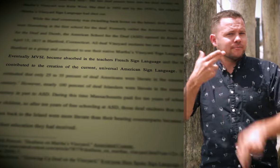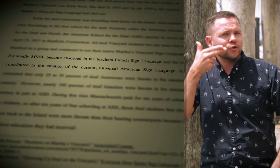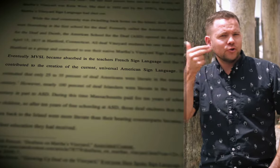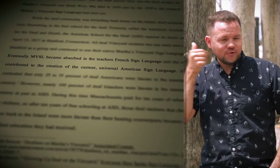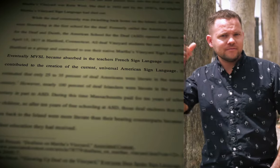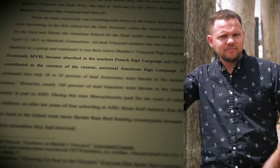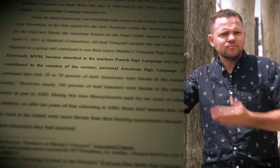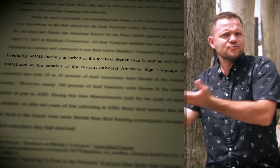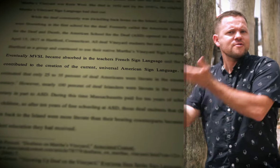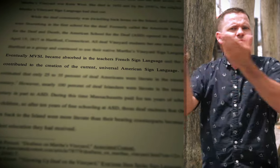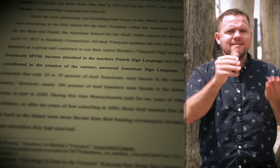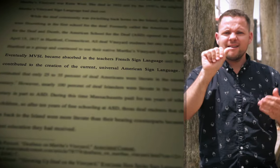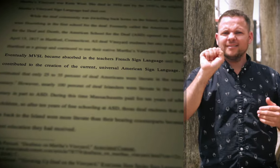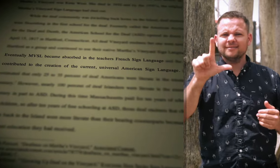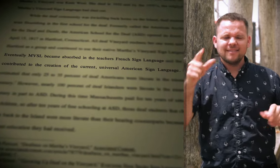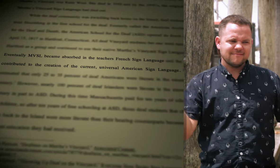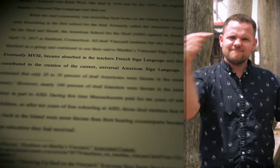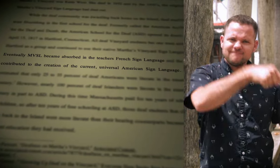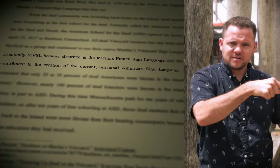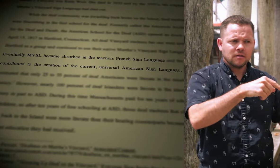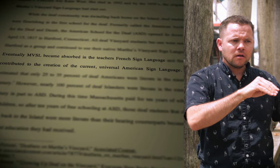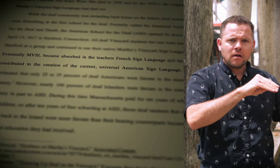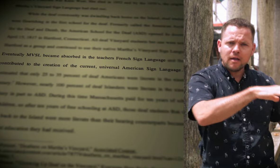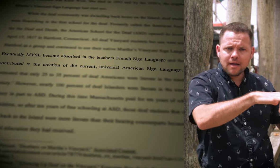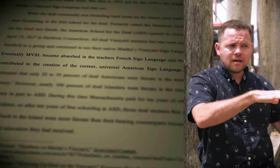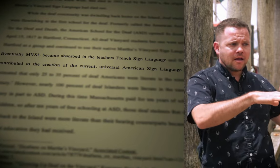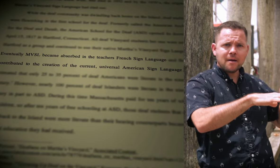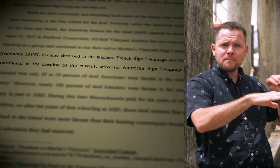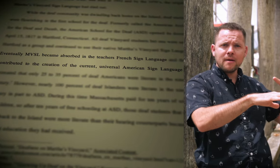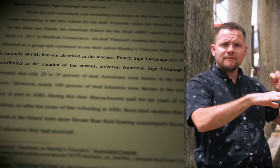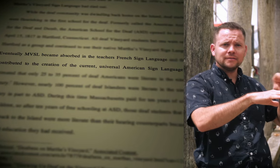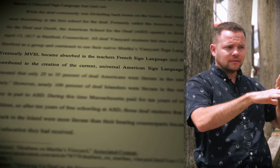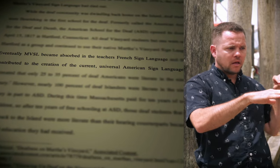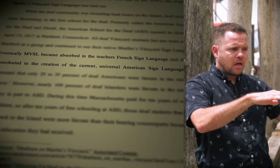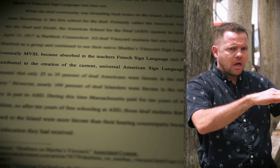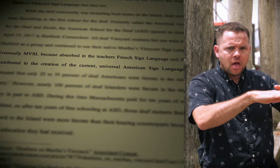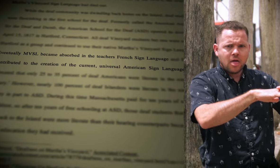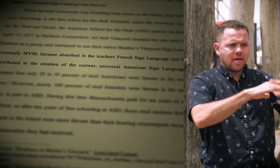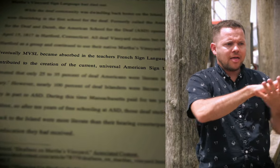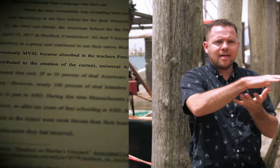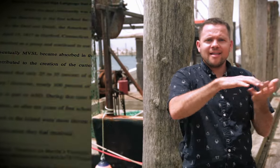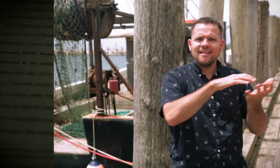A man named Laurent Clerc brought sign language to the school, and the dialect from Martha's Vineyard became assimiliated into the language,